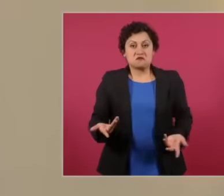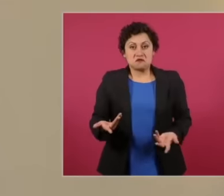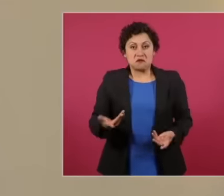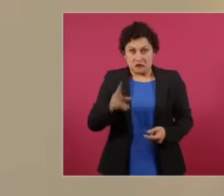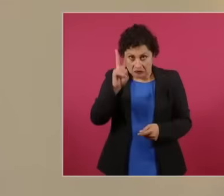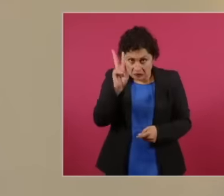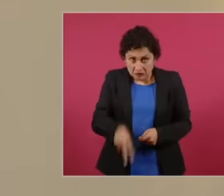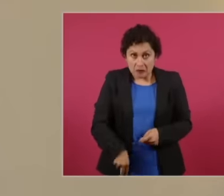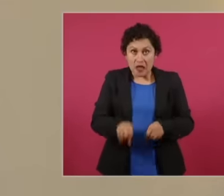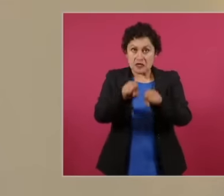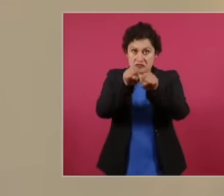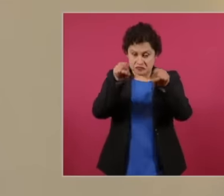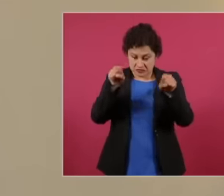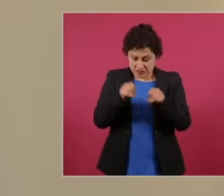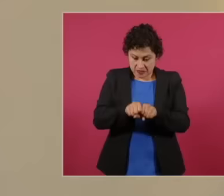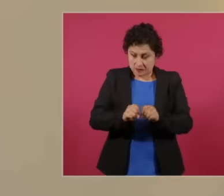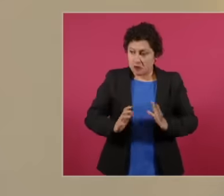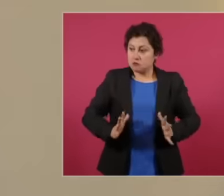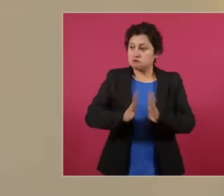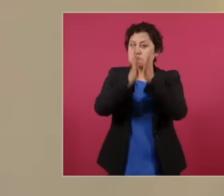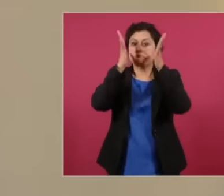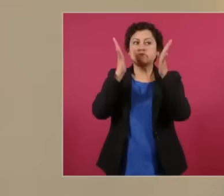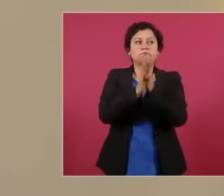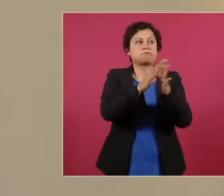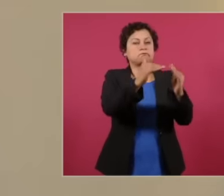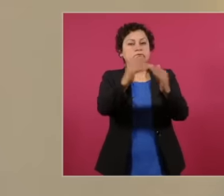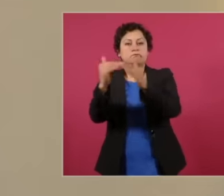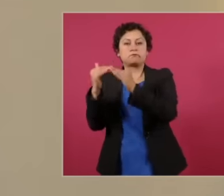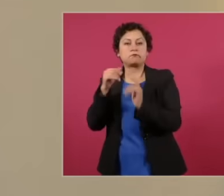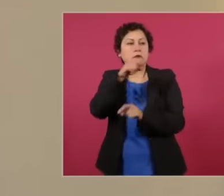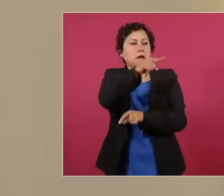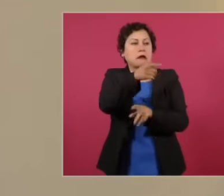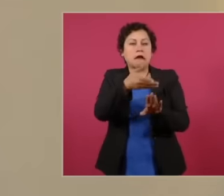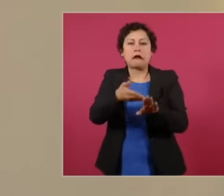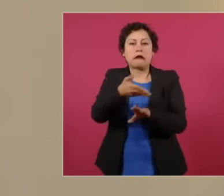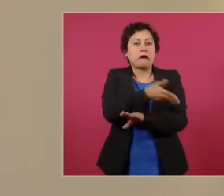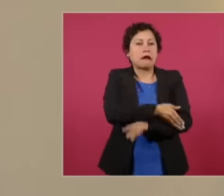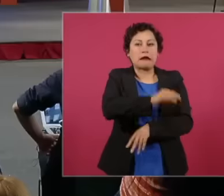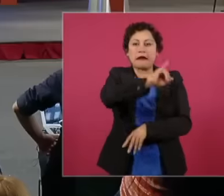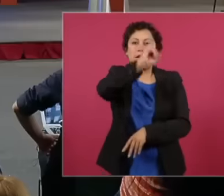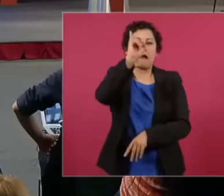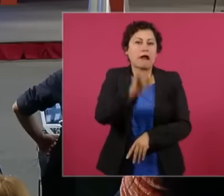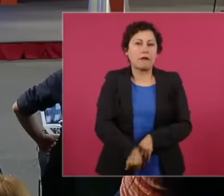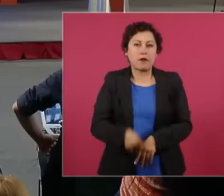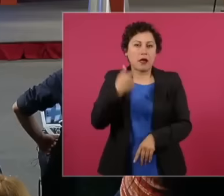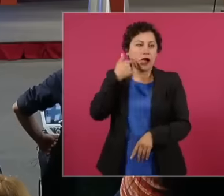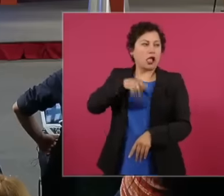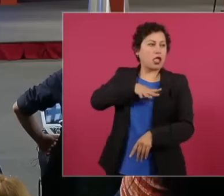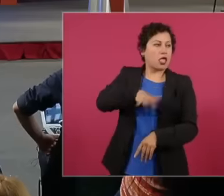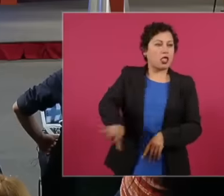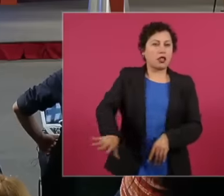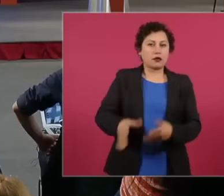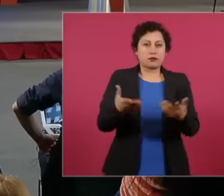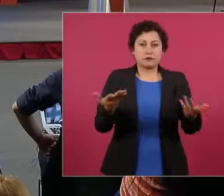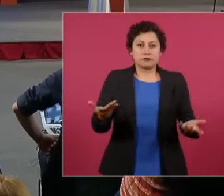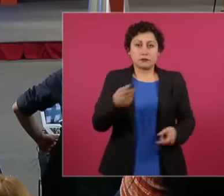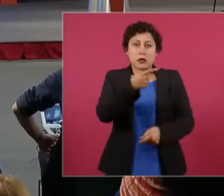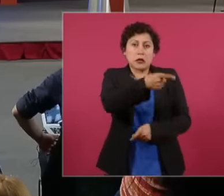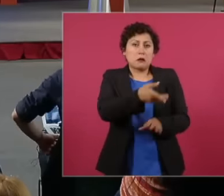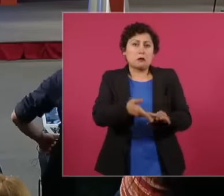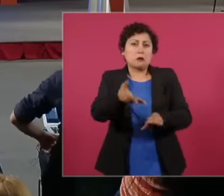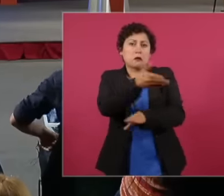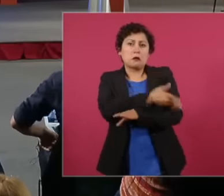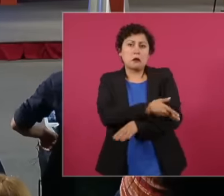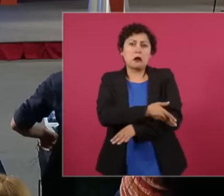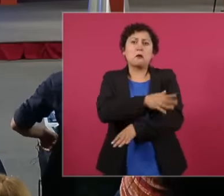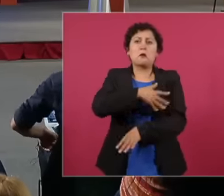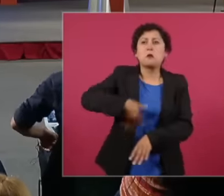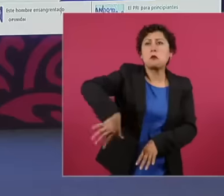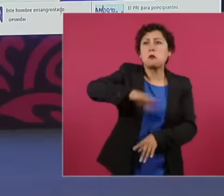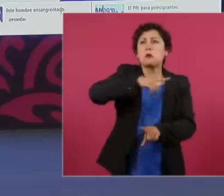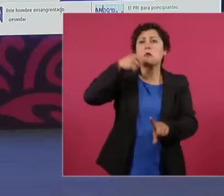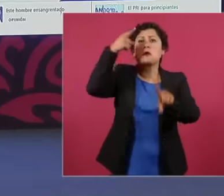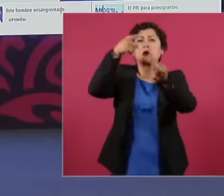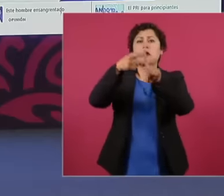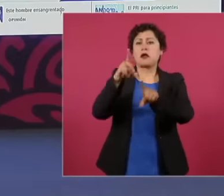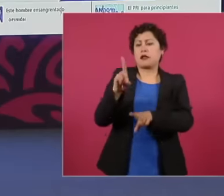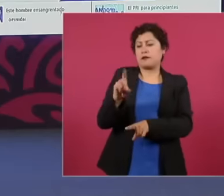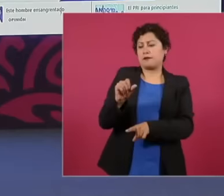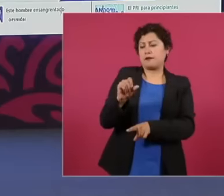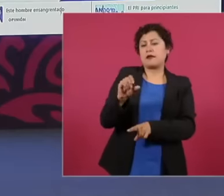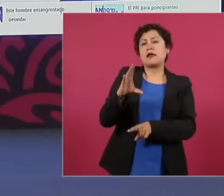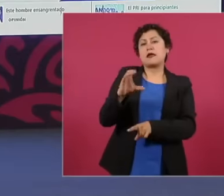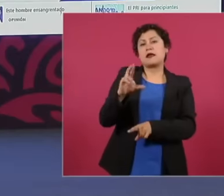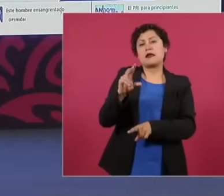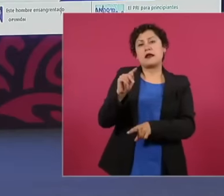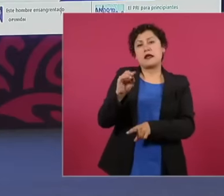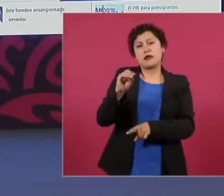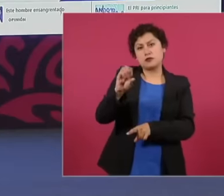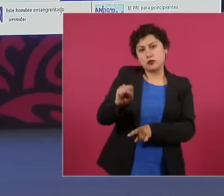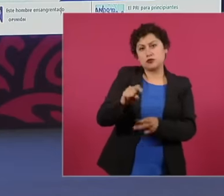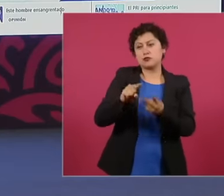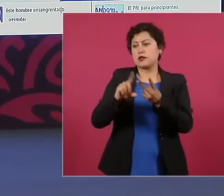democratic system, they do not want Kratos without demos power without people Then they did not